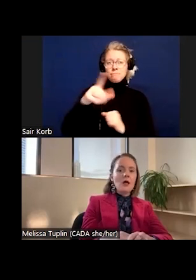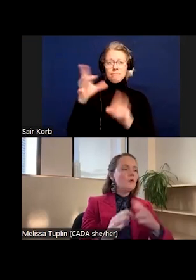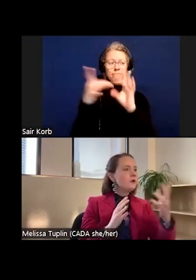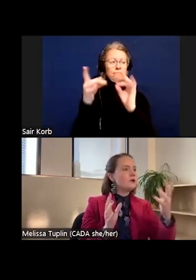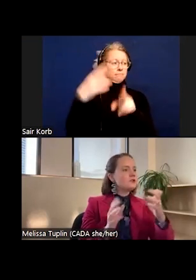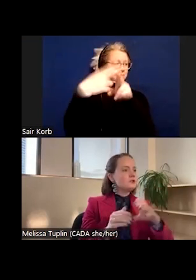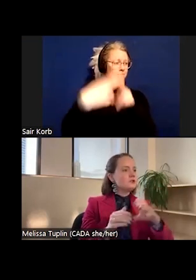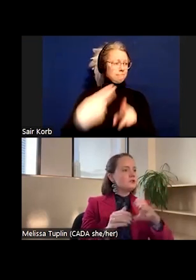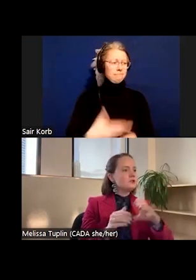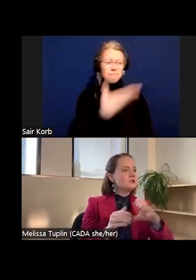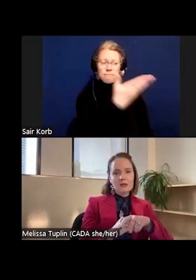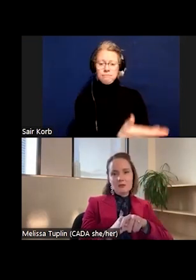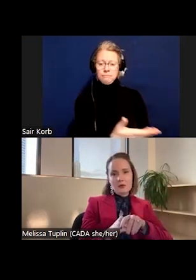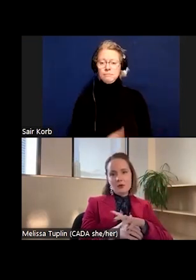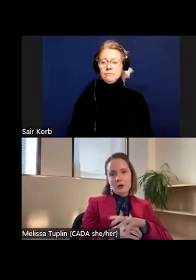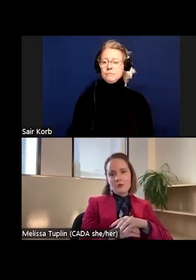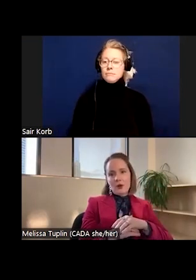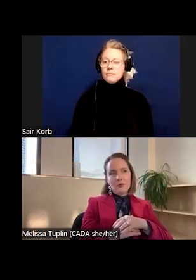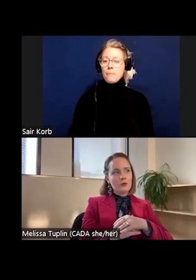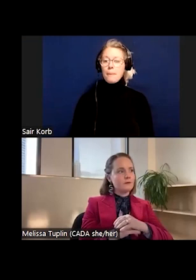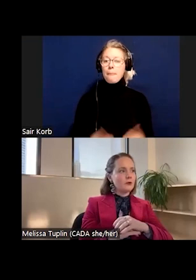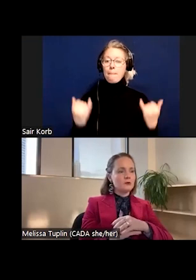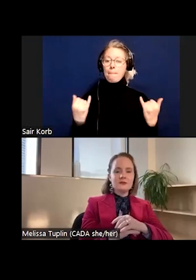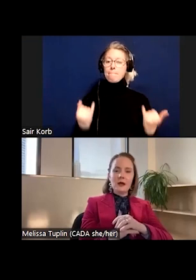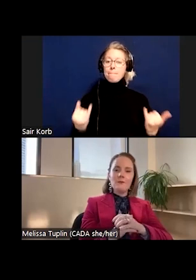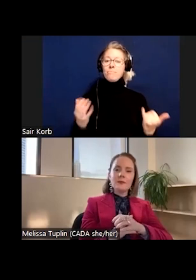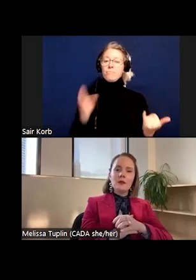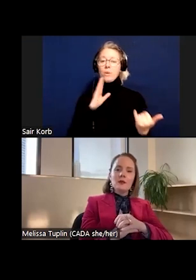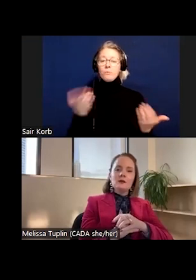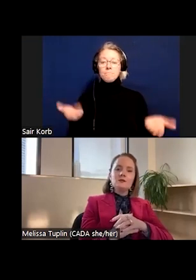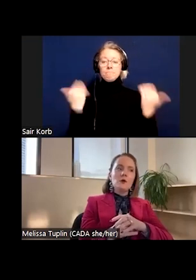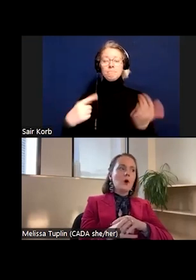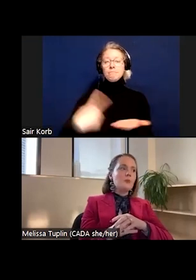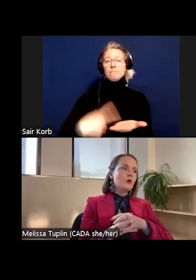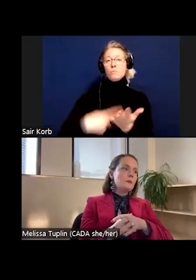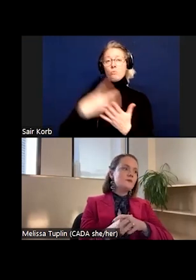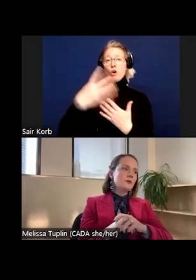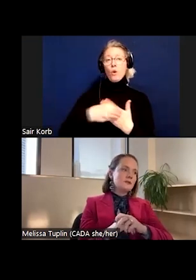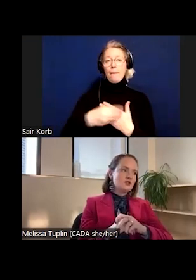I'll move on to speaking about our program portfolios now. So our programs for Indigenous